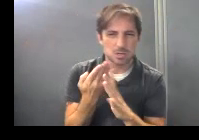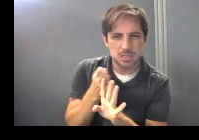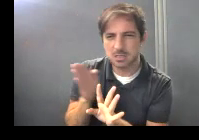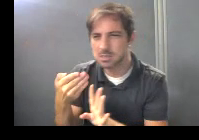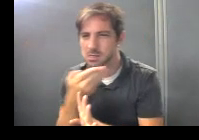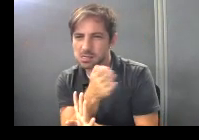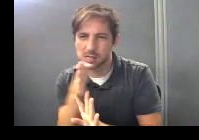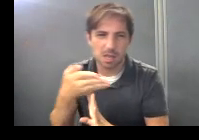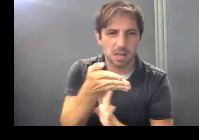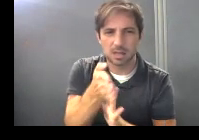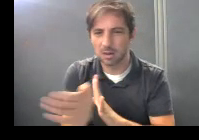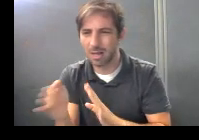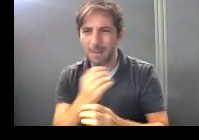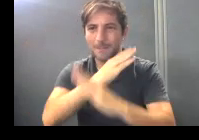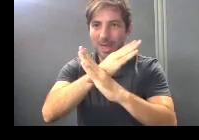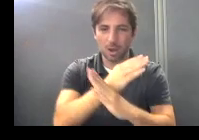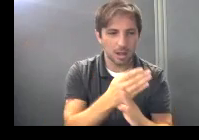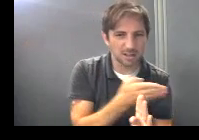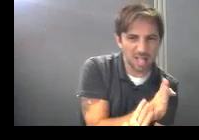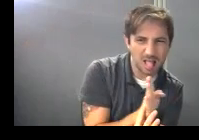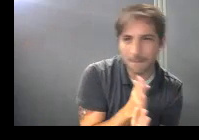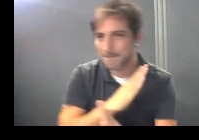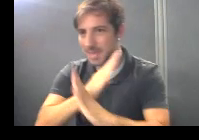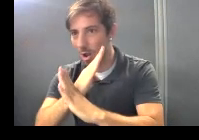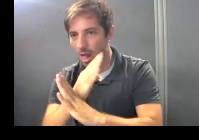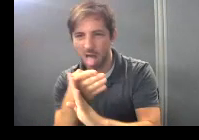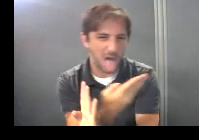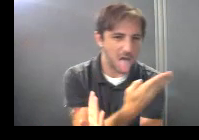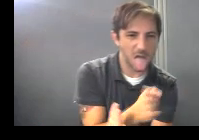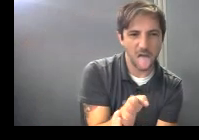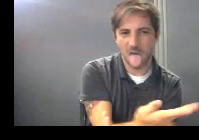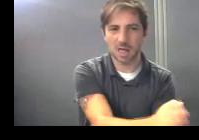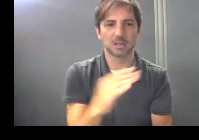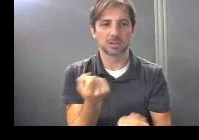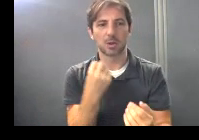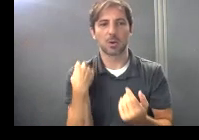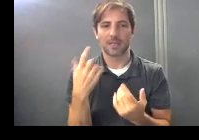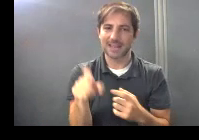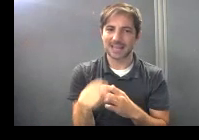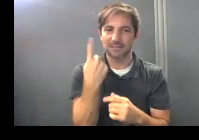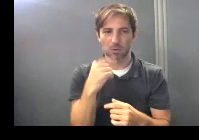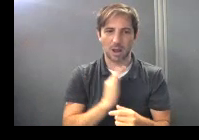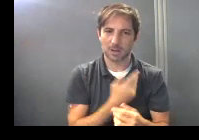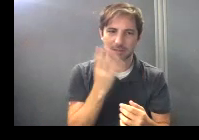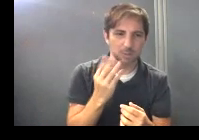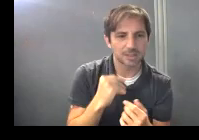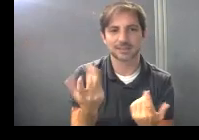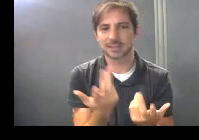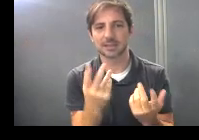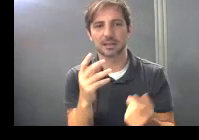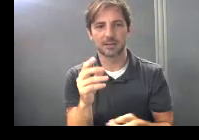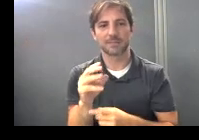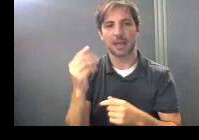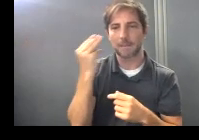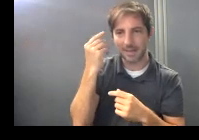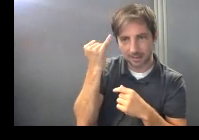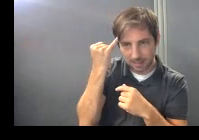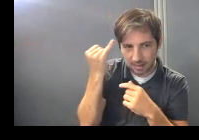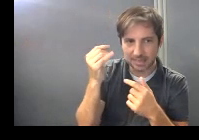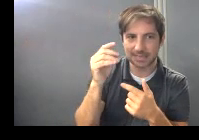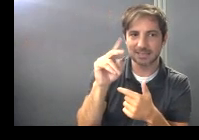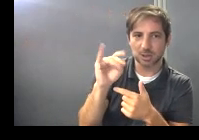THE FIVE COLORS, THE AREAS OF DISABILITY AND NEEDS